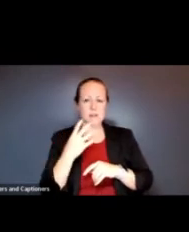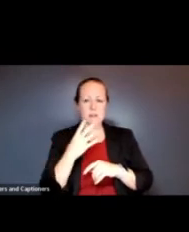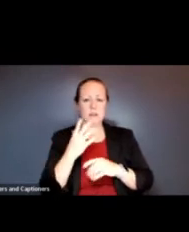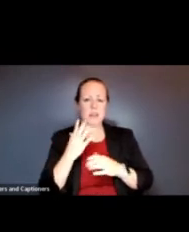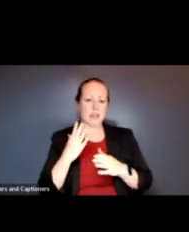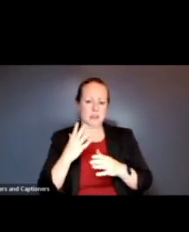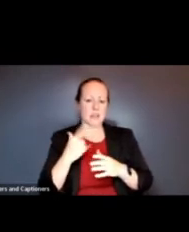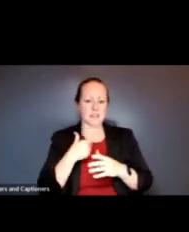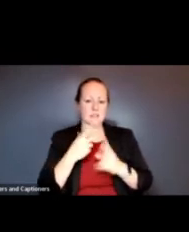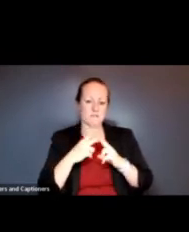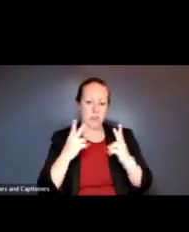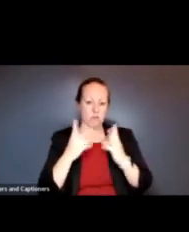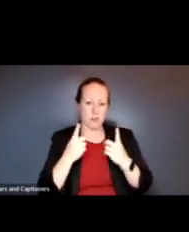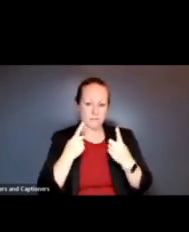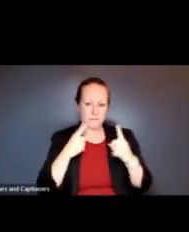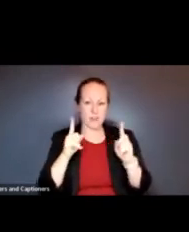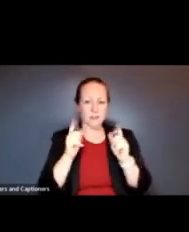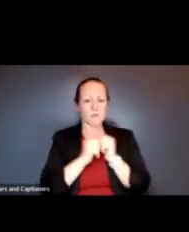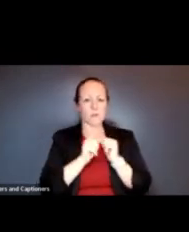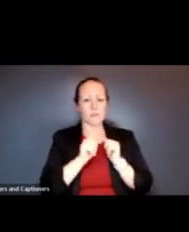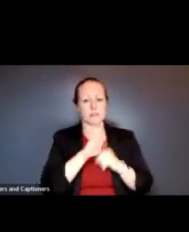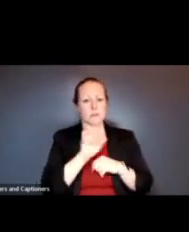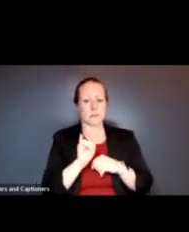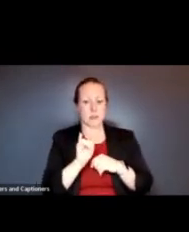population. Oh, strip my video.